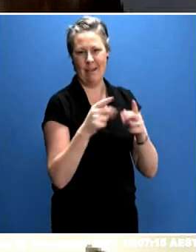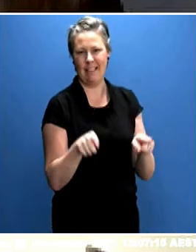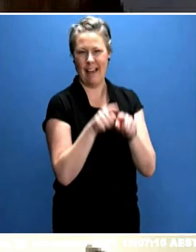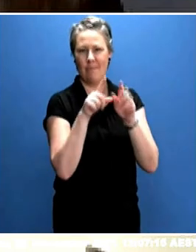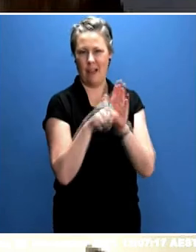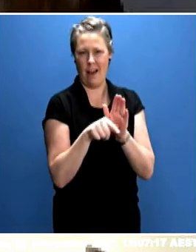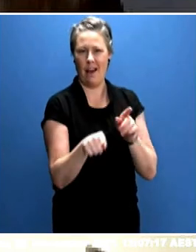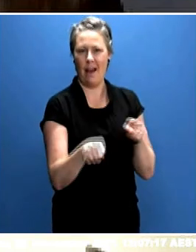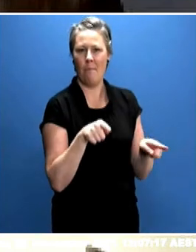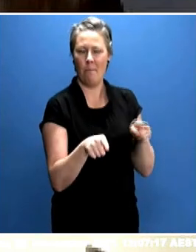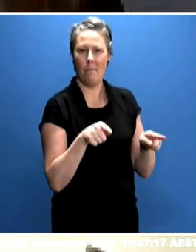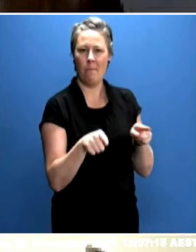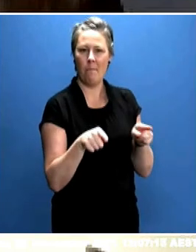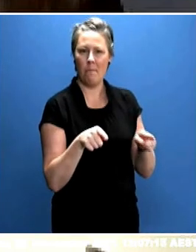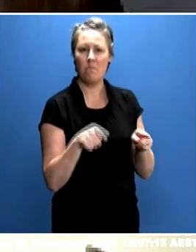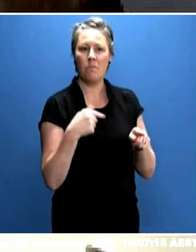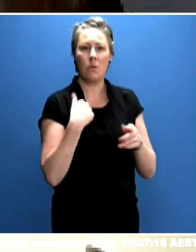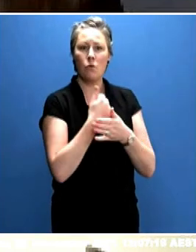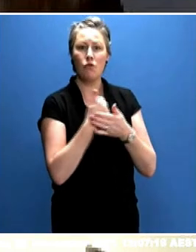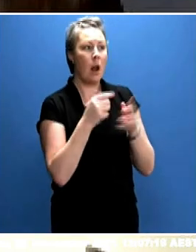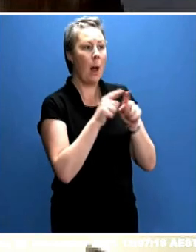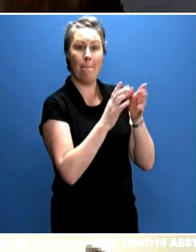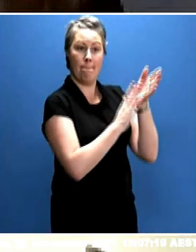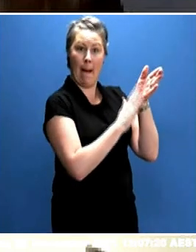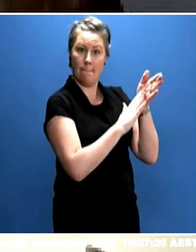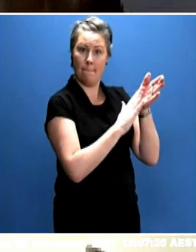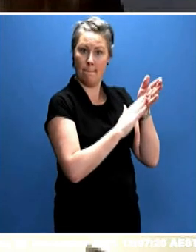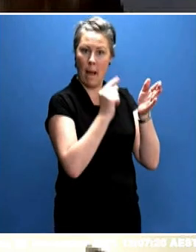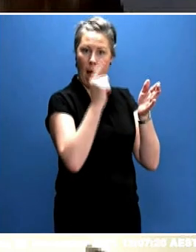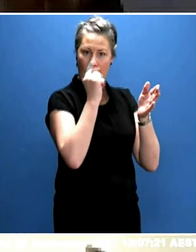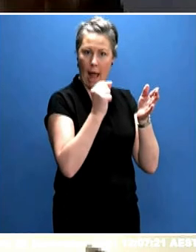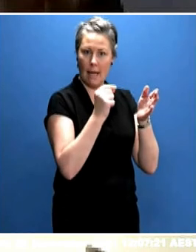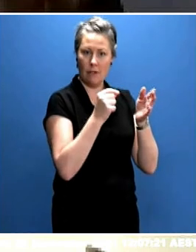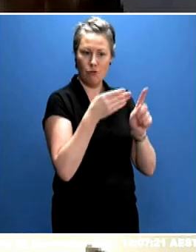So we send referrals for the mum to receive intensive support from other